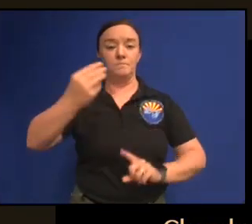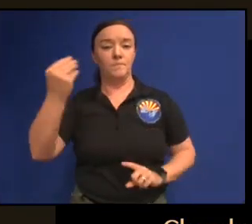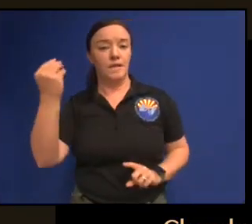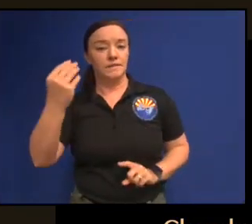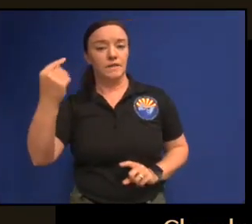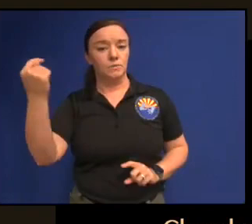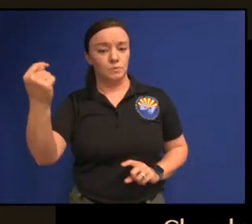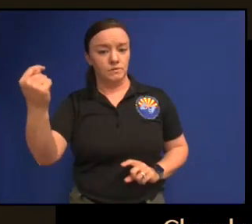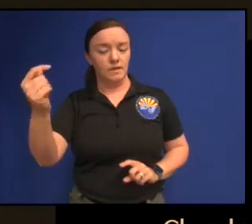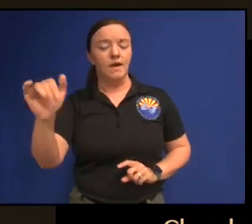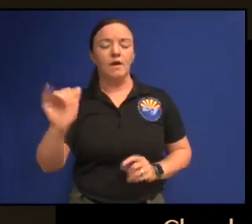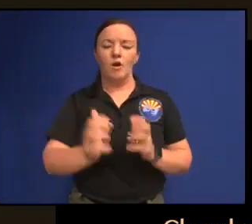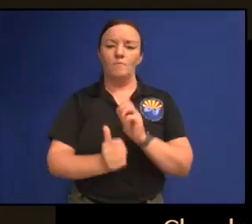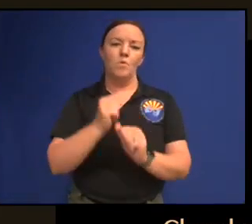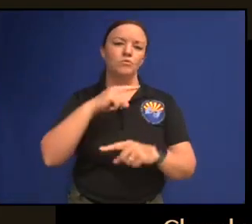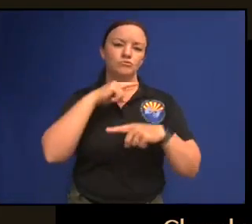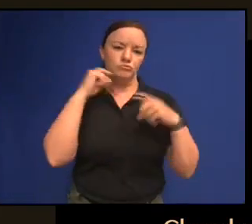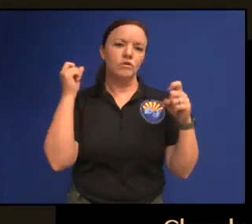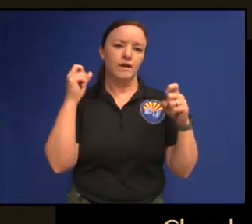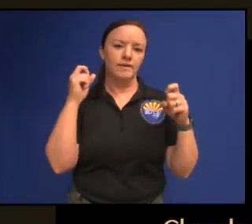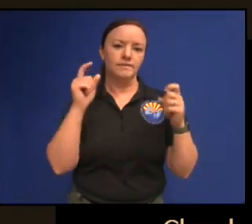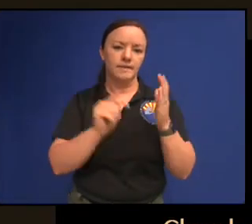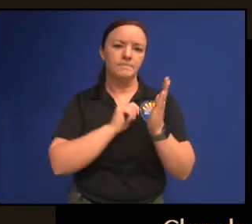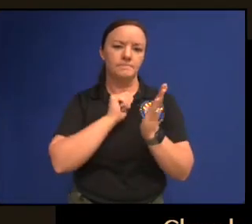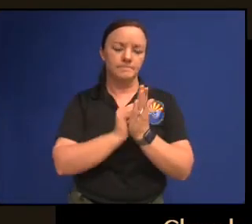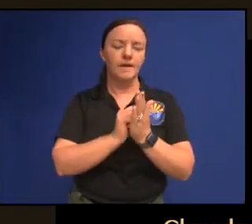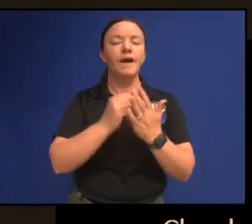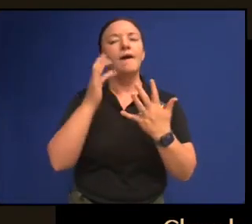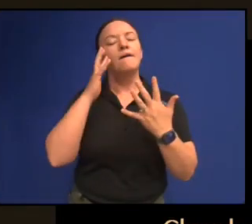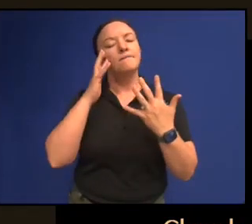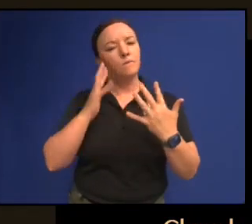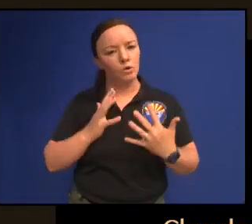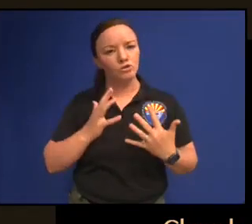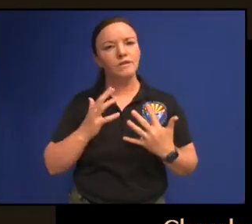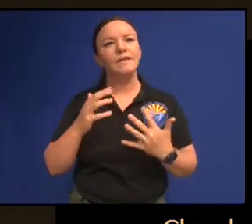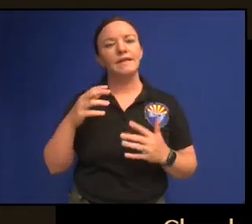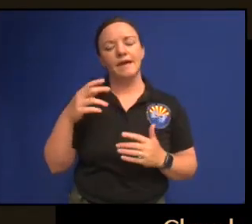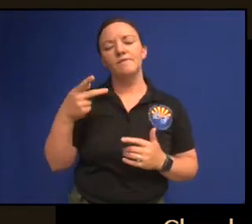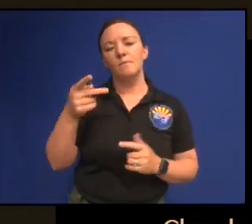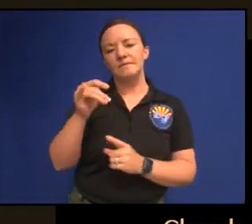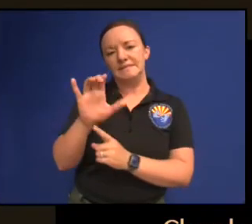UNFORTUNATELY WE HAVE A PACIFIC TROUGH MOVING IN, SO WE ARE GOING TO SEE PRETTY STRONG SOUTHWESTERLY WINDS.